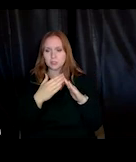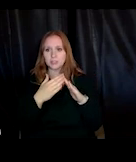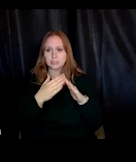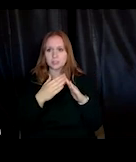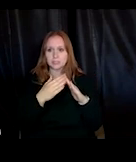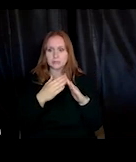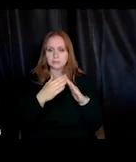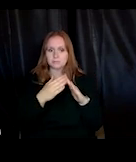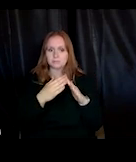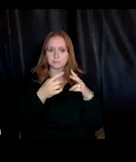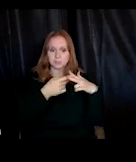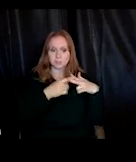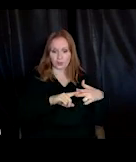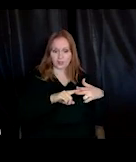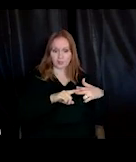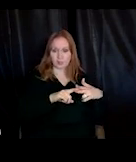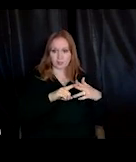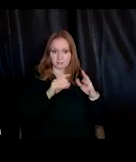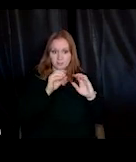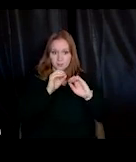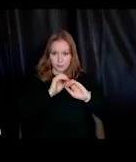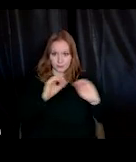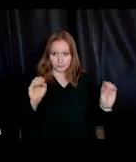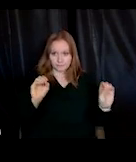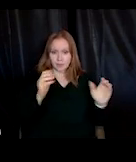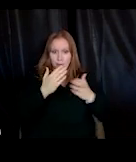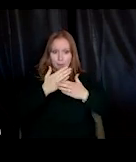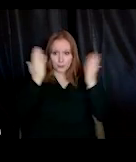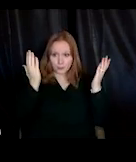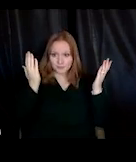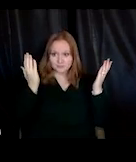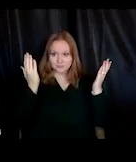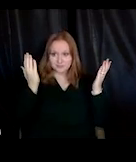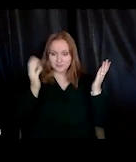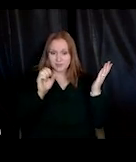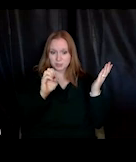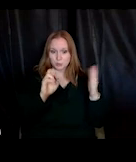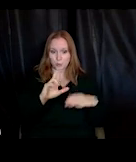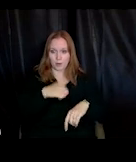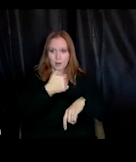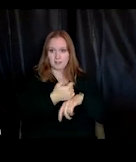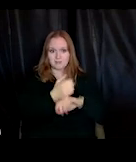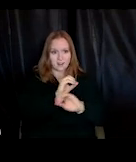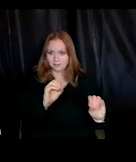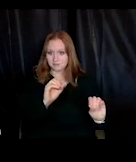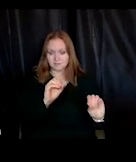from zero with SOAR implementation. So within the last 12 to 18 months is